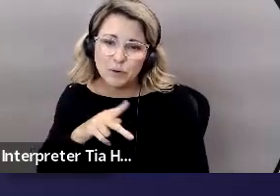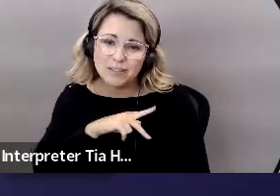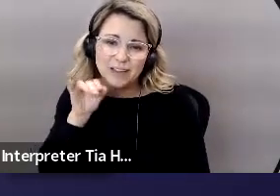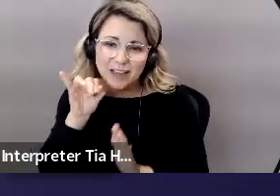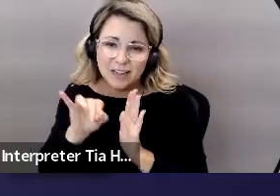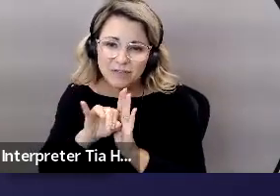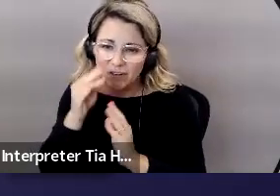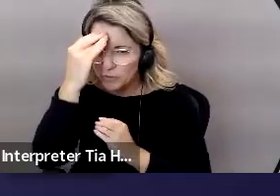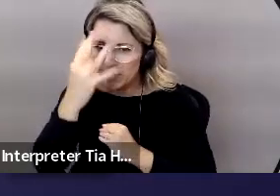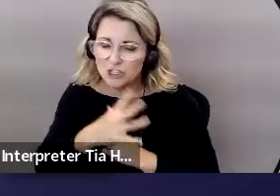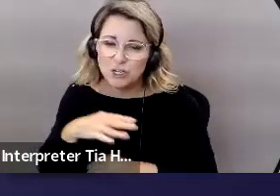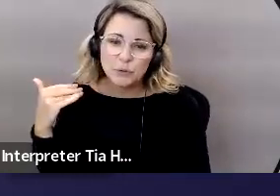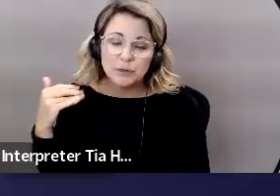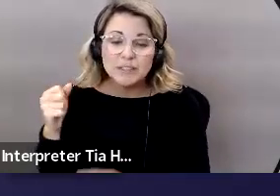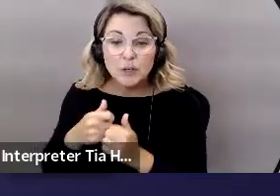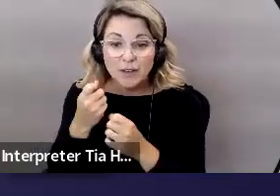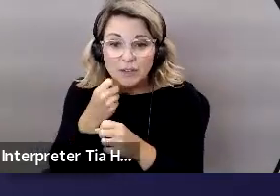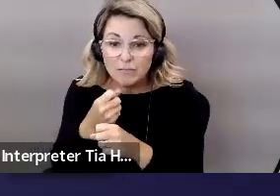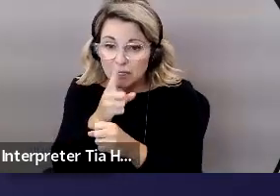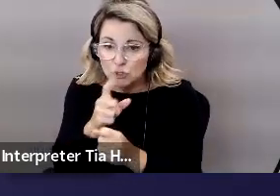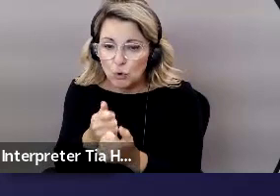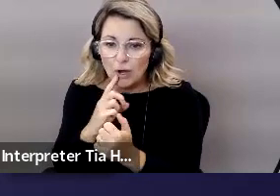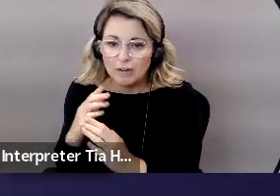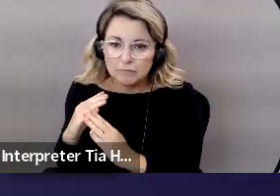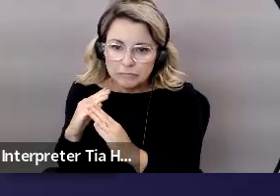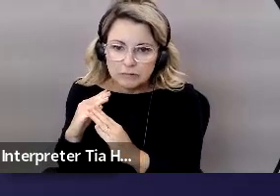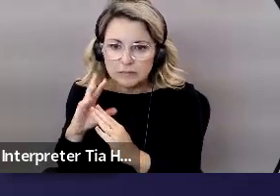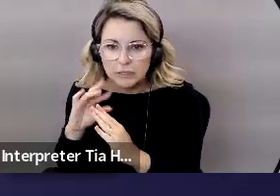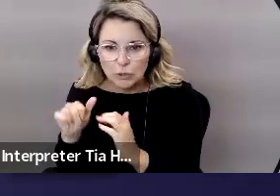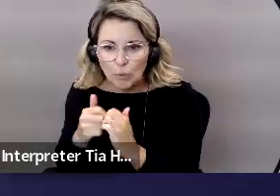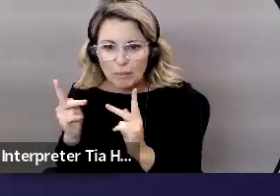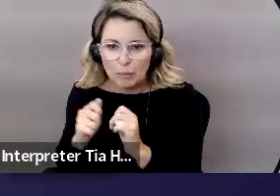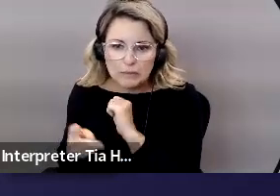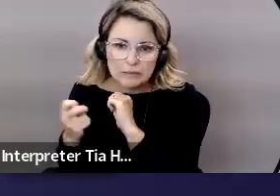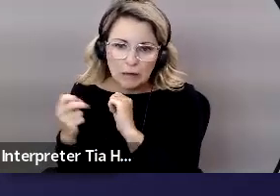making sure that those things are under lock and key and are being handled appropriately are